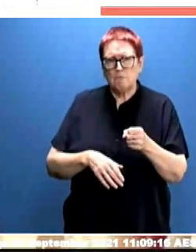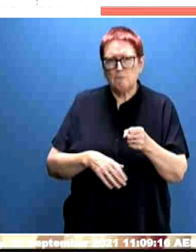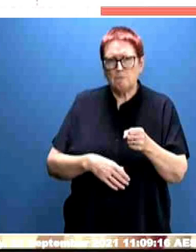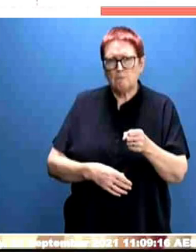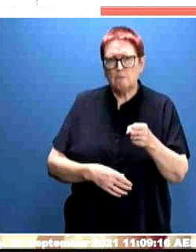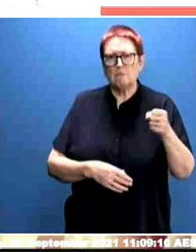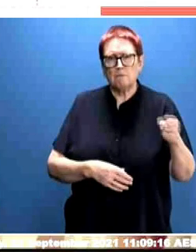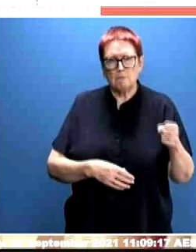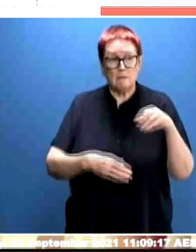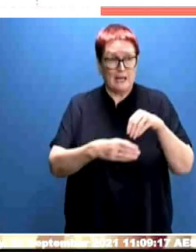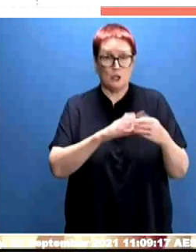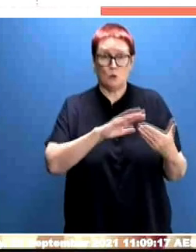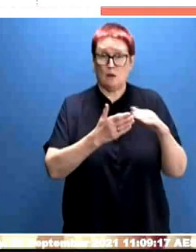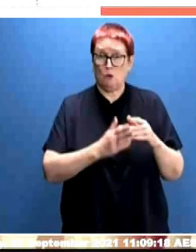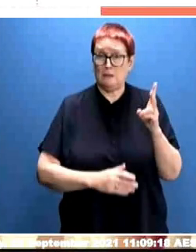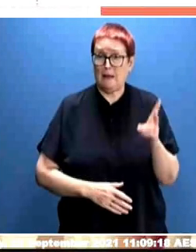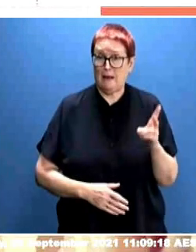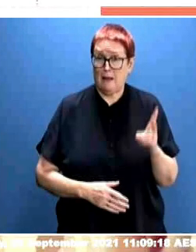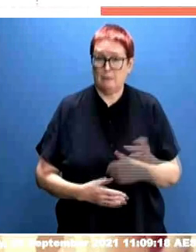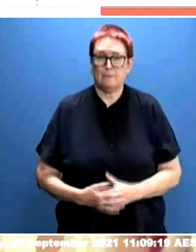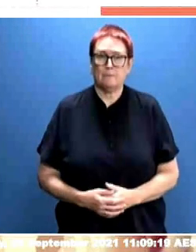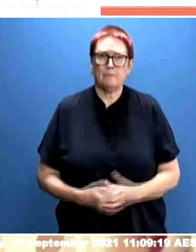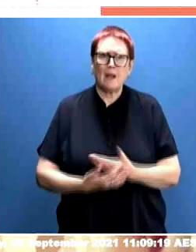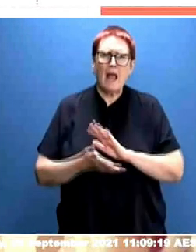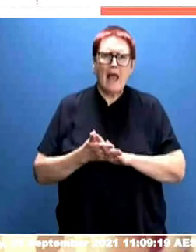within the overall framework of Secure Care.